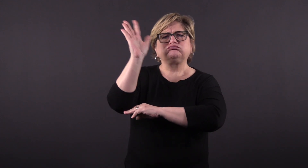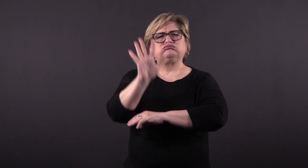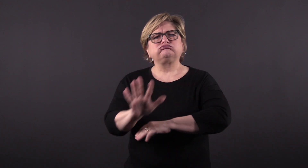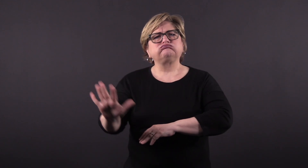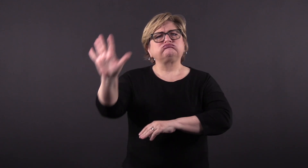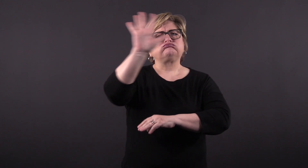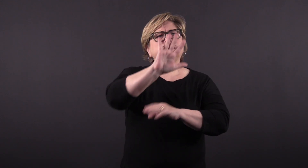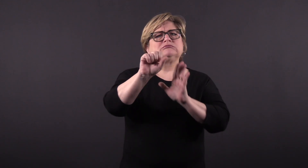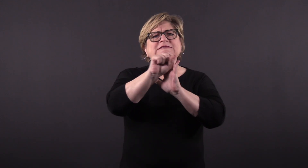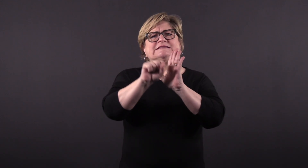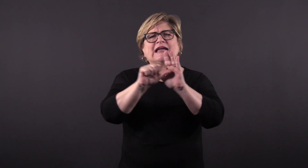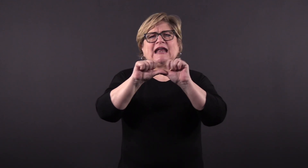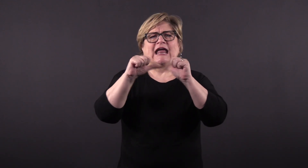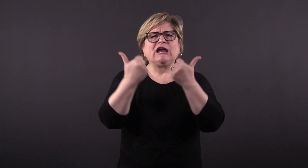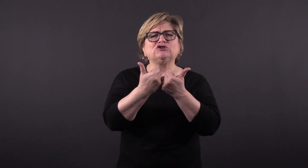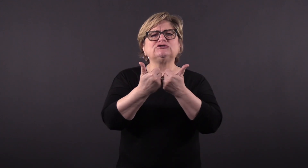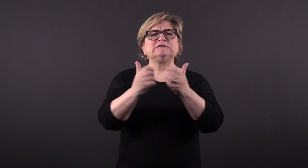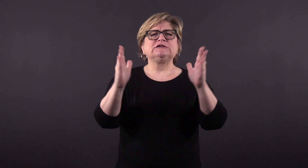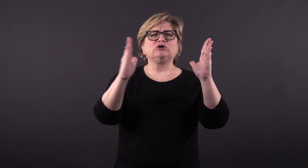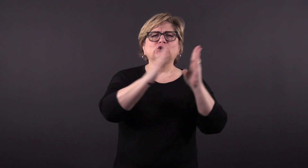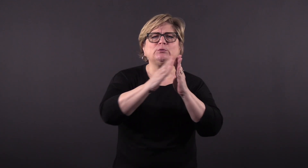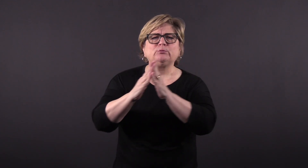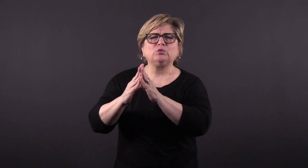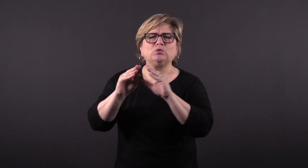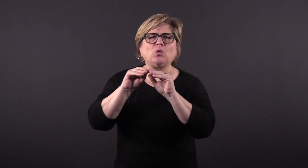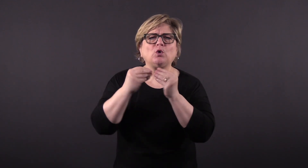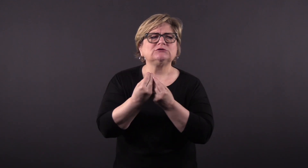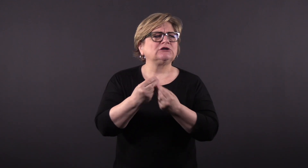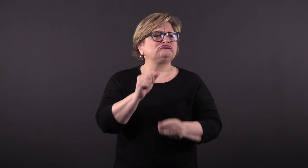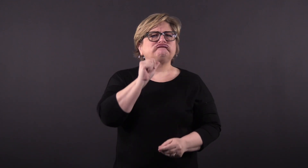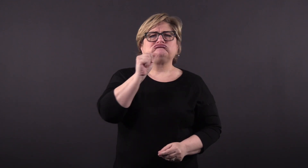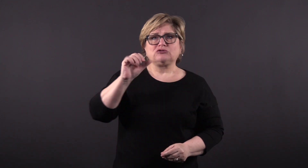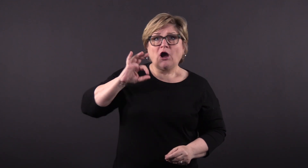agencies, community organizations, and nonprofits?